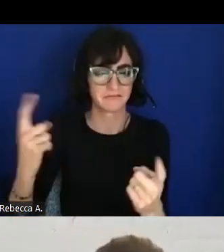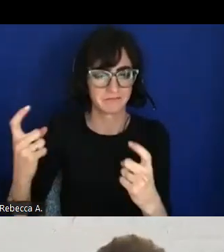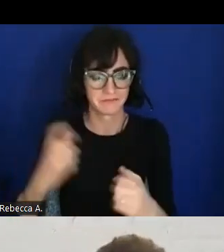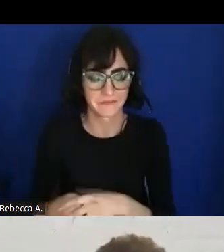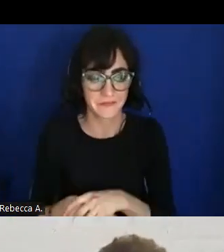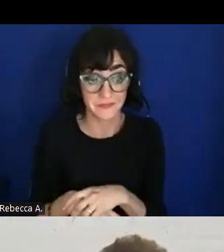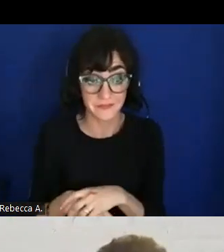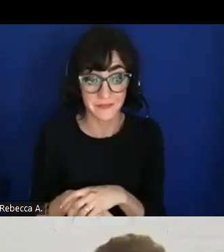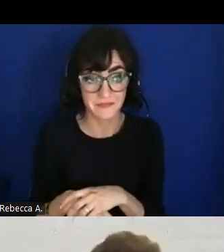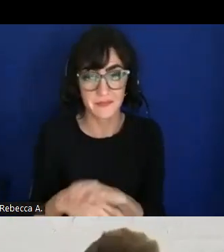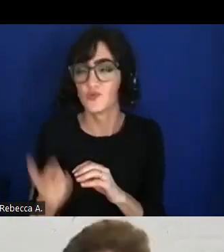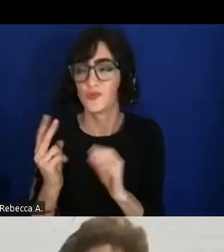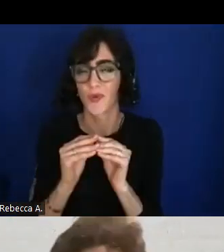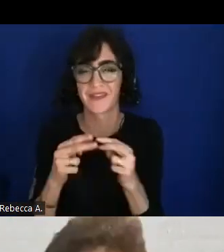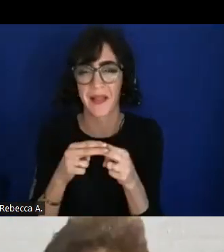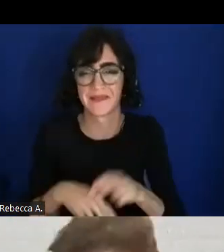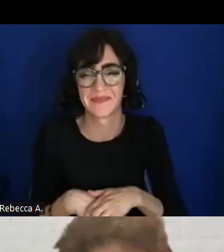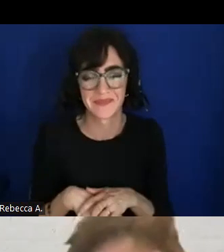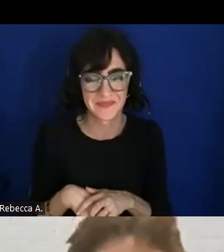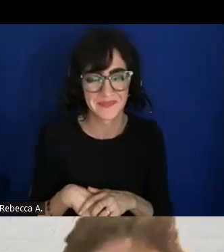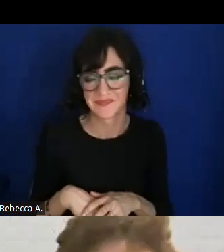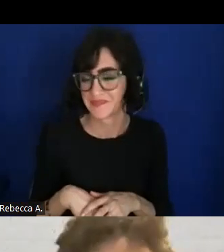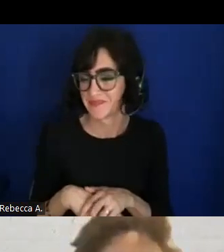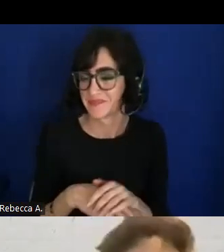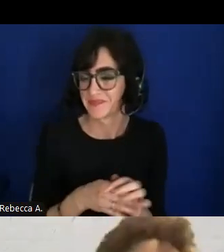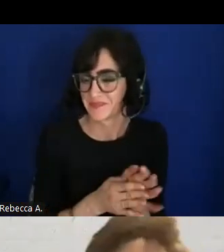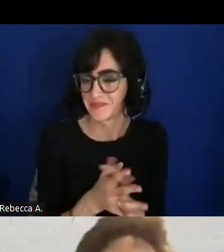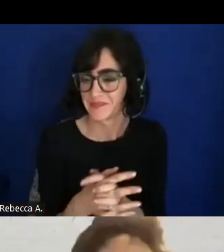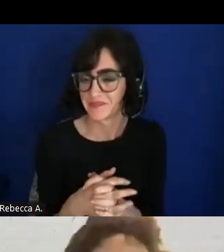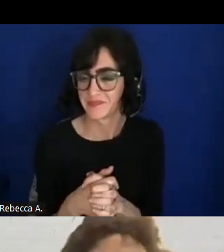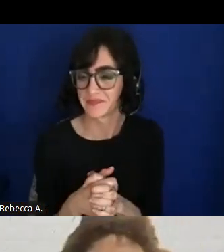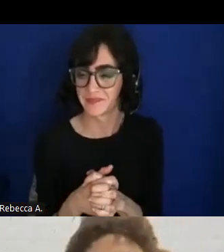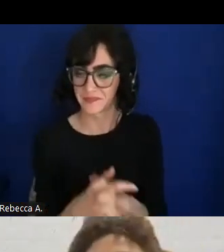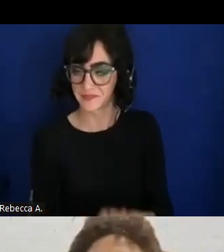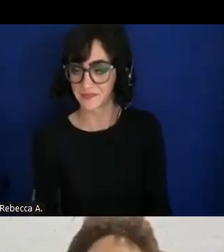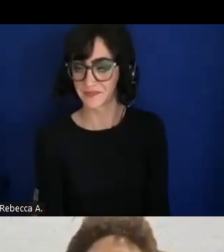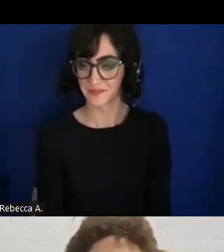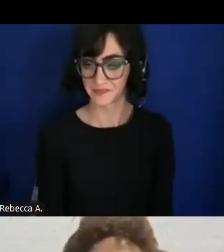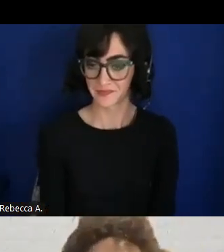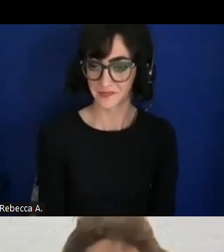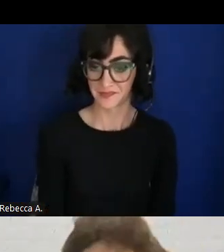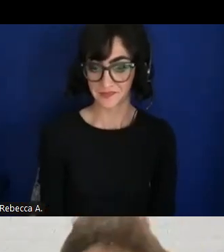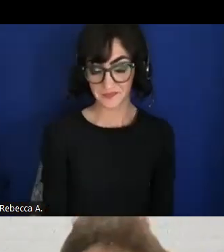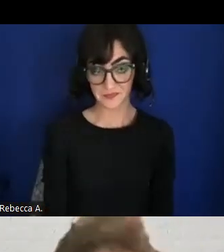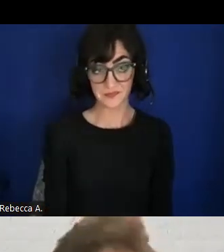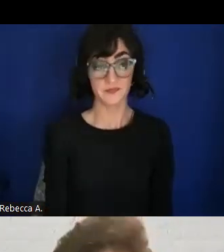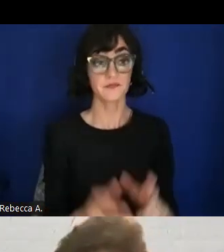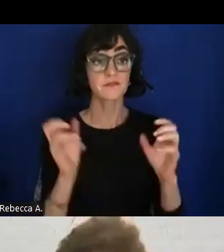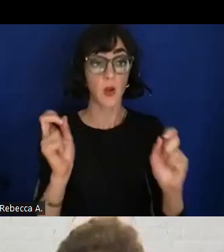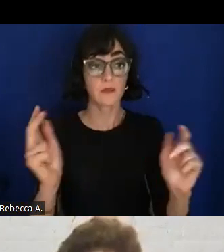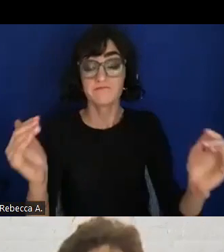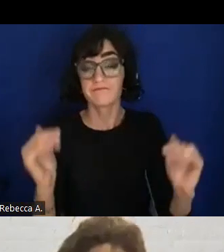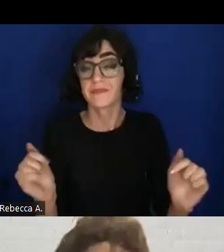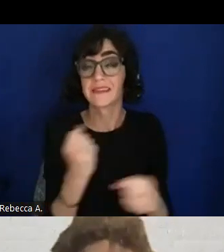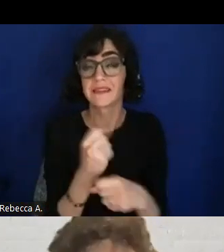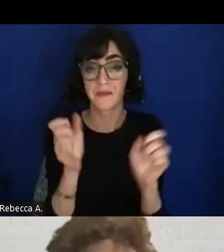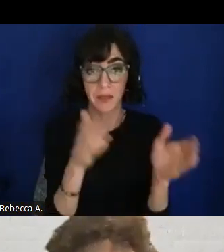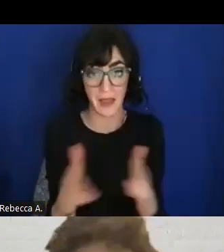these next two slides yes thank you um (Jamie) so when safety planning just like you would